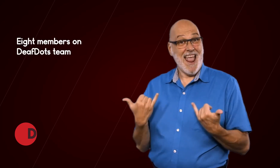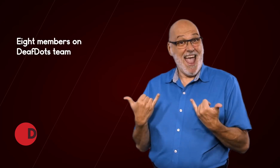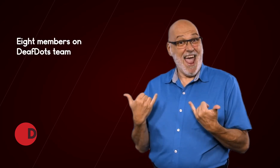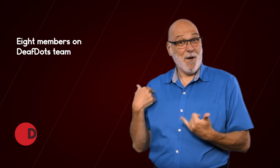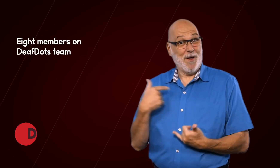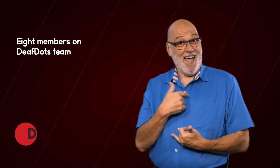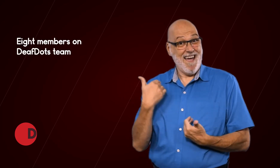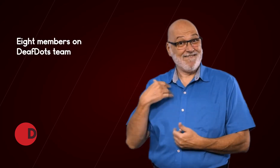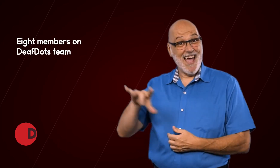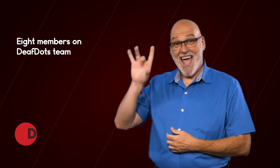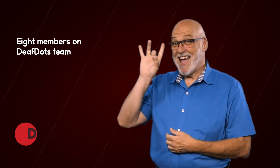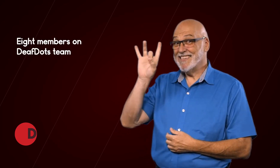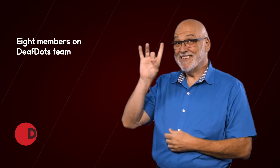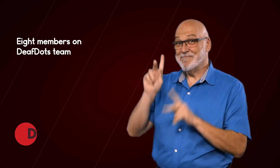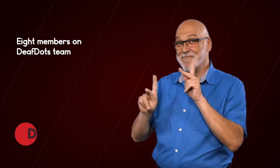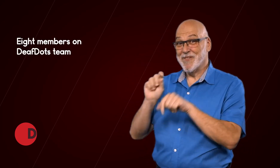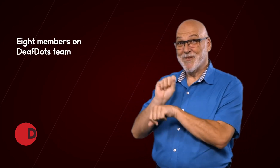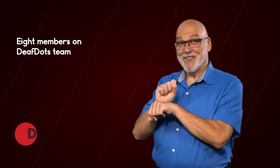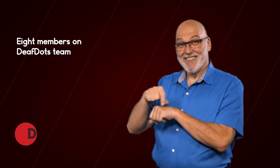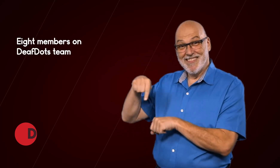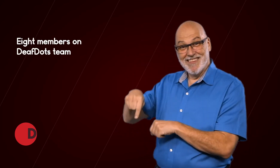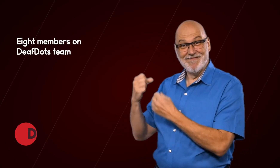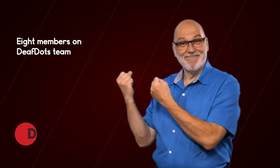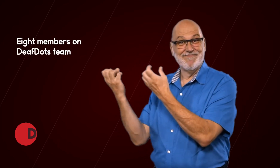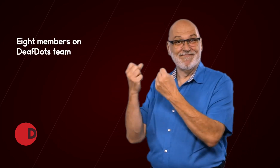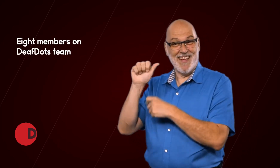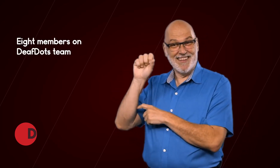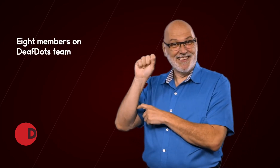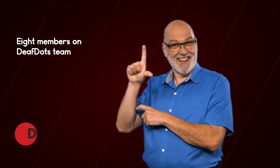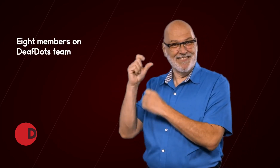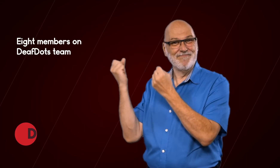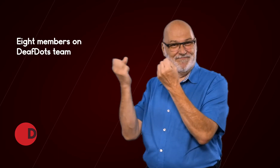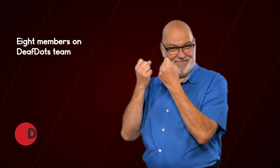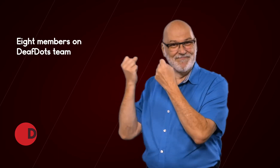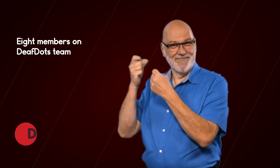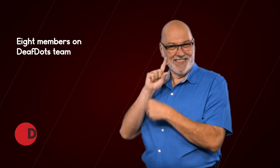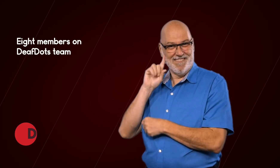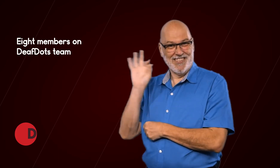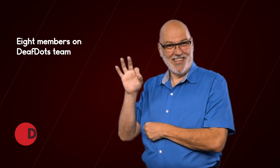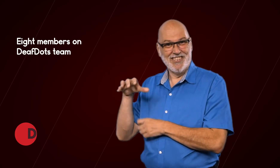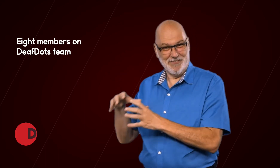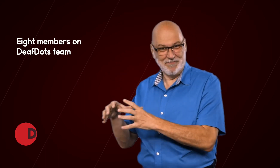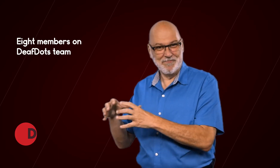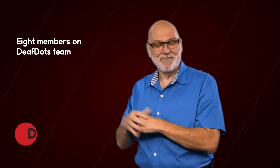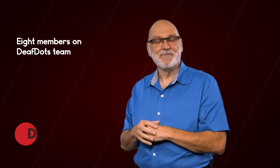Right now 8 people produce each DeafDots report in ASL!